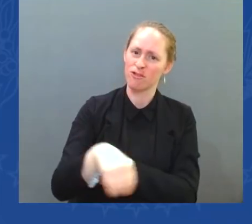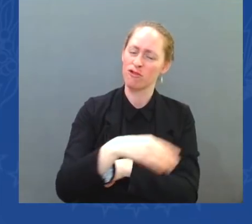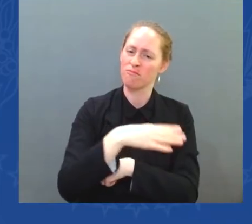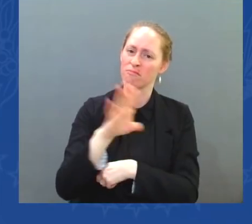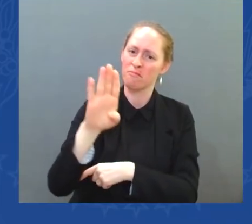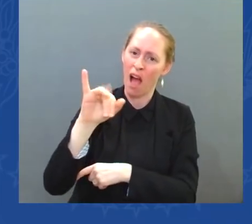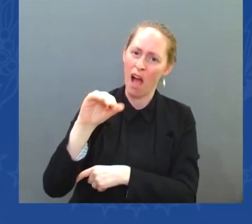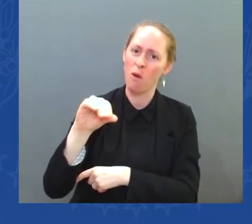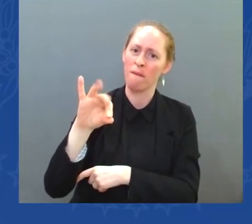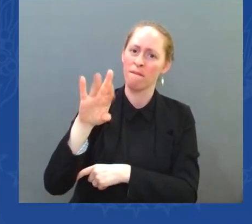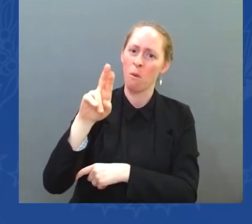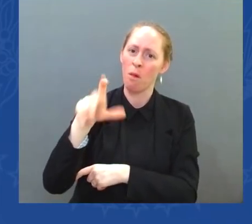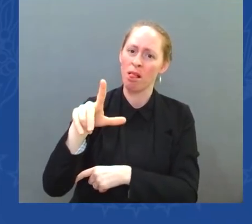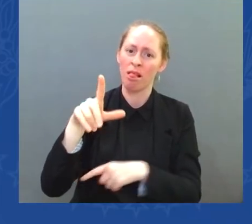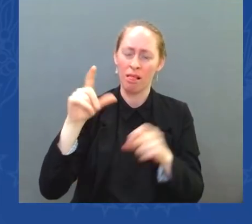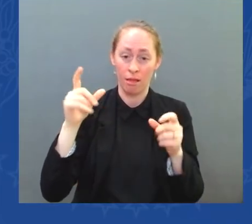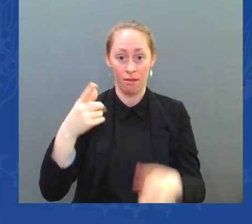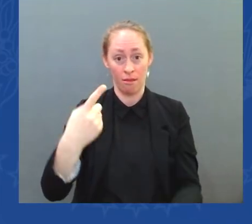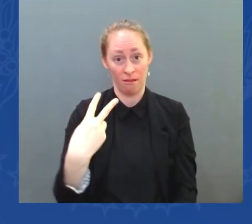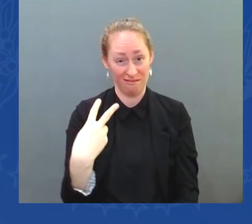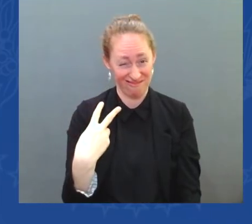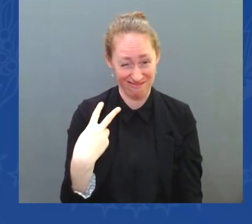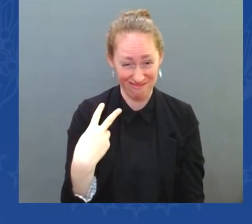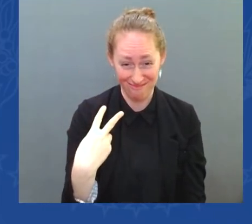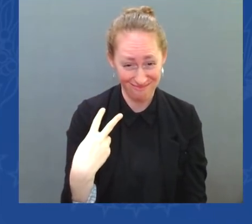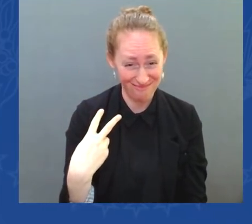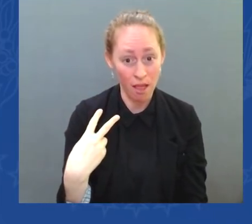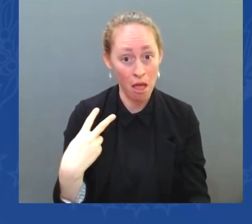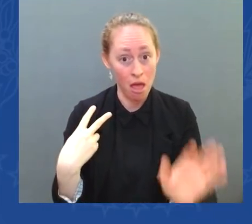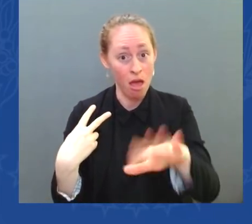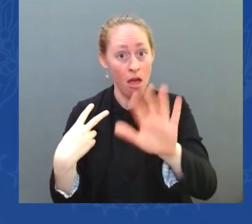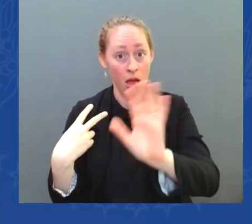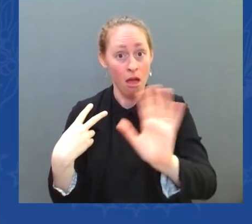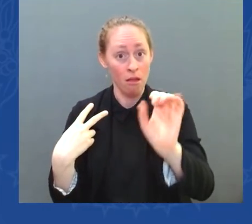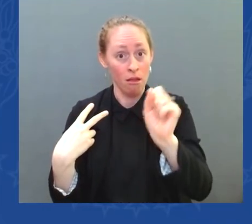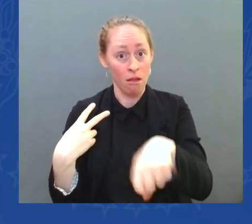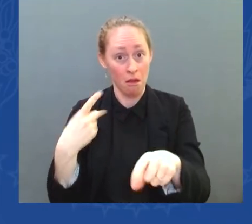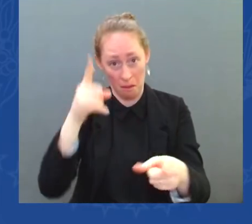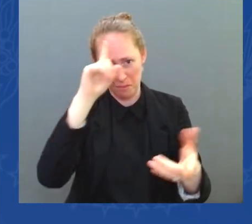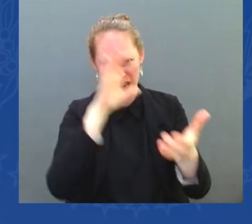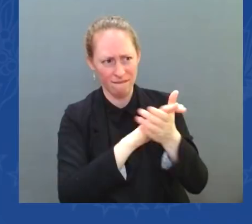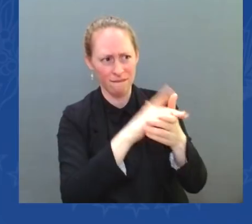is the cornerstone of our strategy." End of quote. And the CEO of United Airlines,